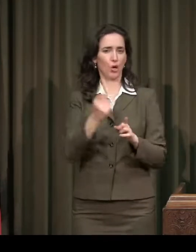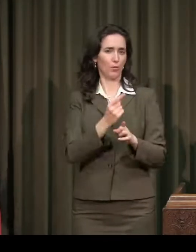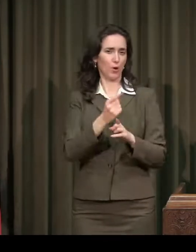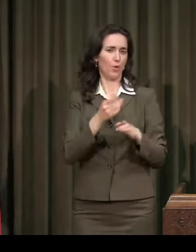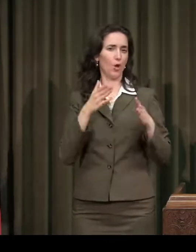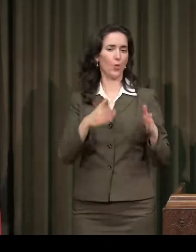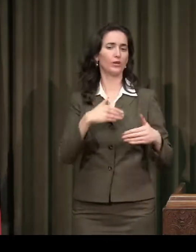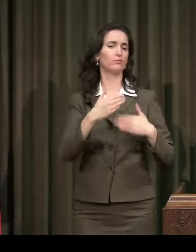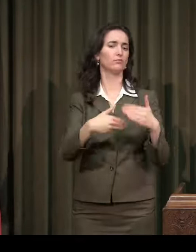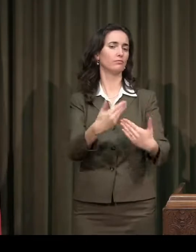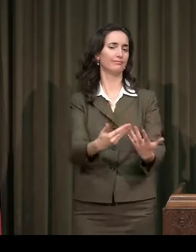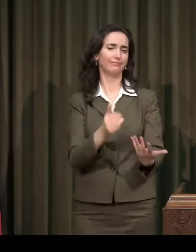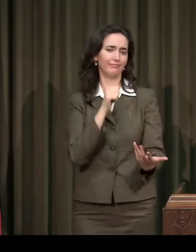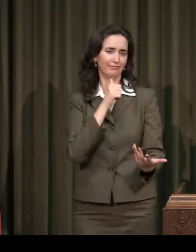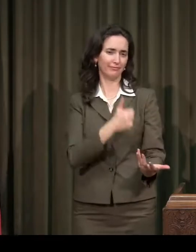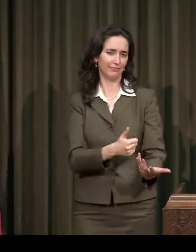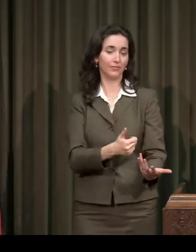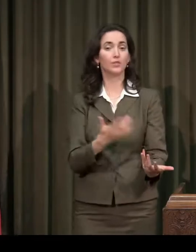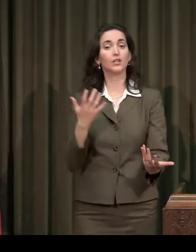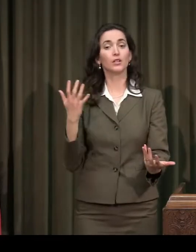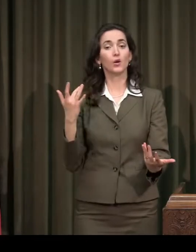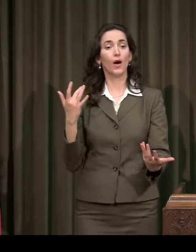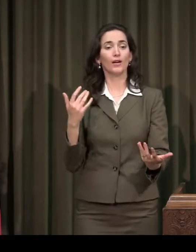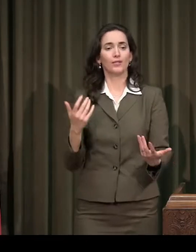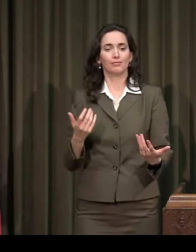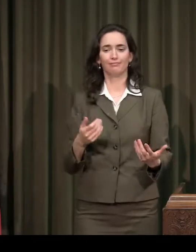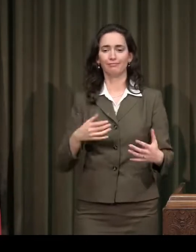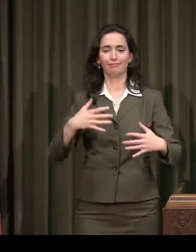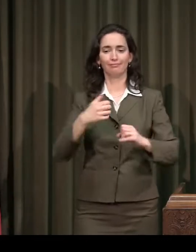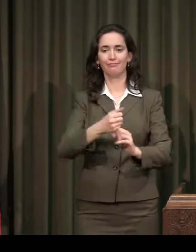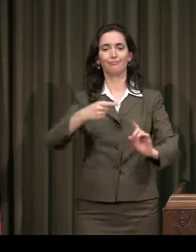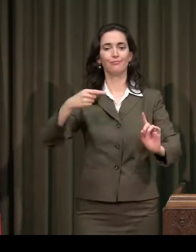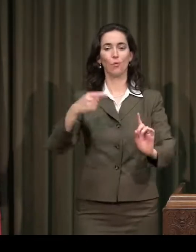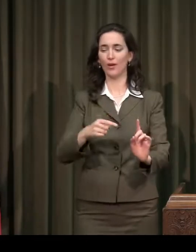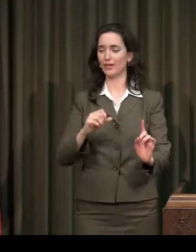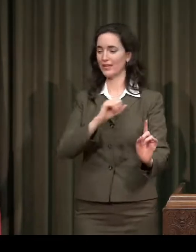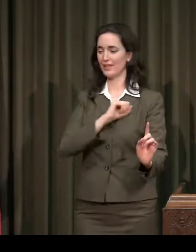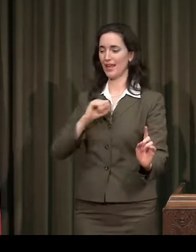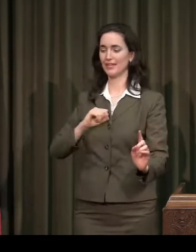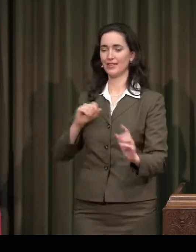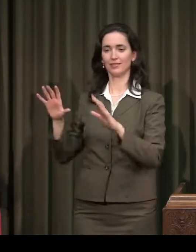forward because at the end of the day the Senate is a separate body in the